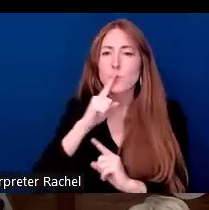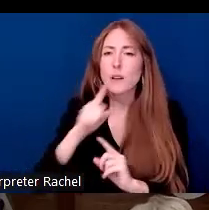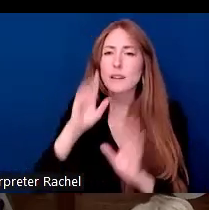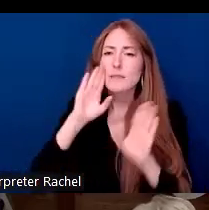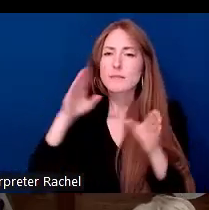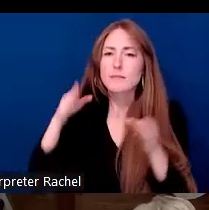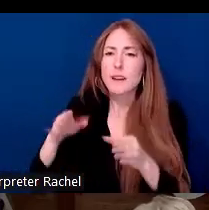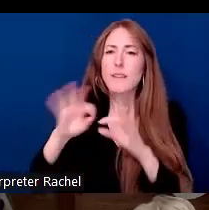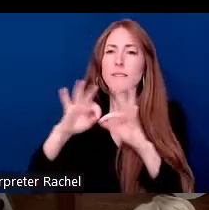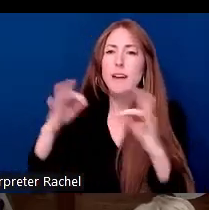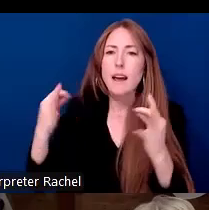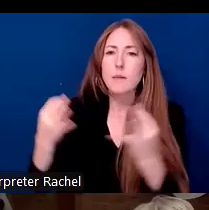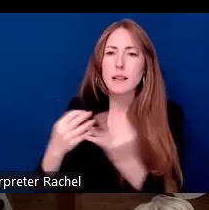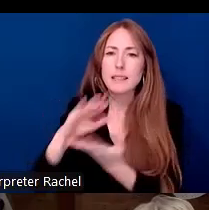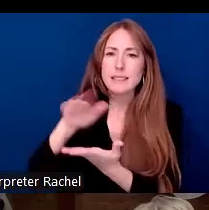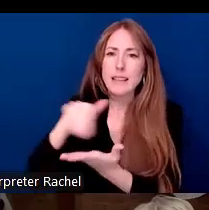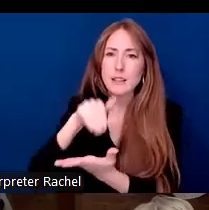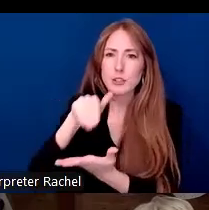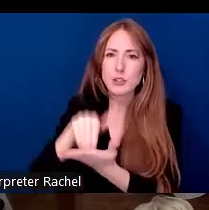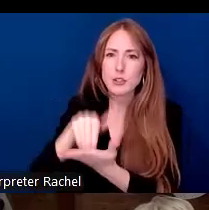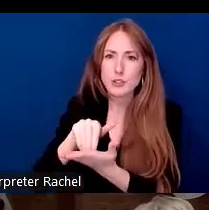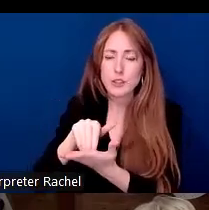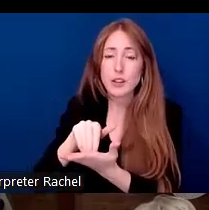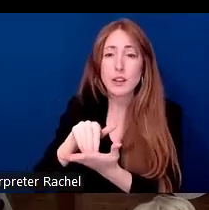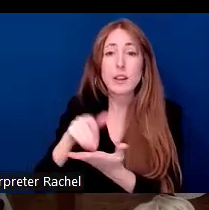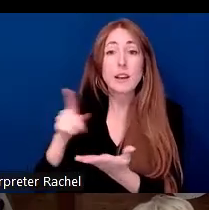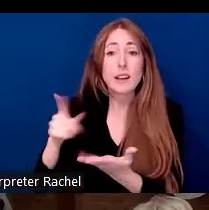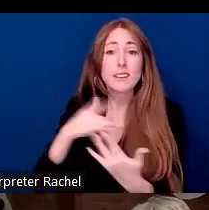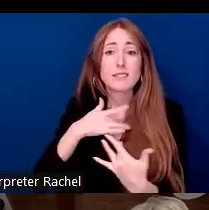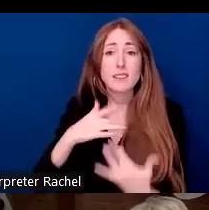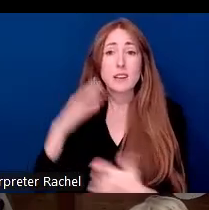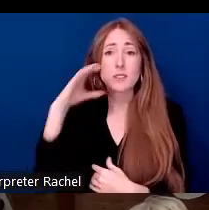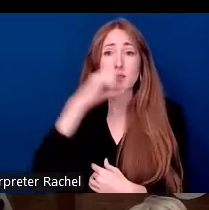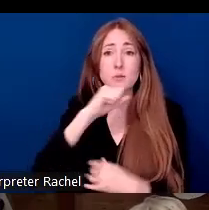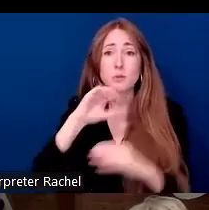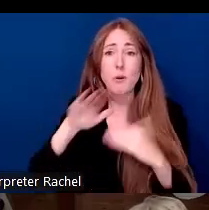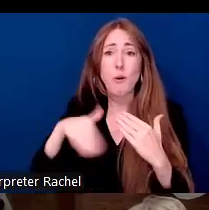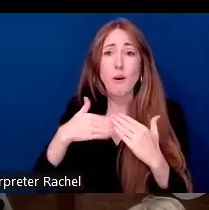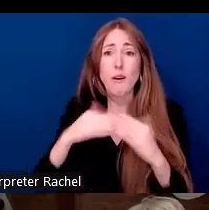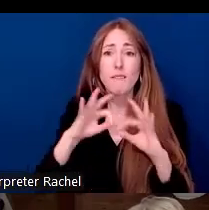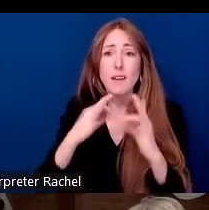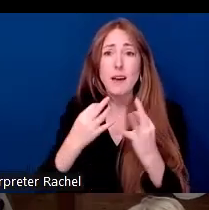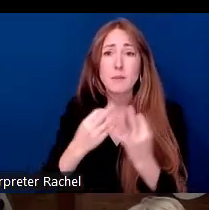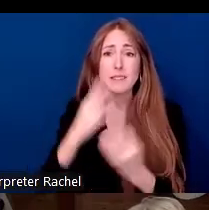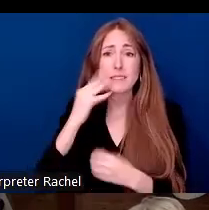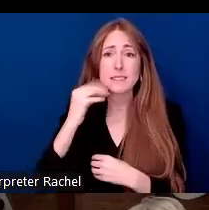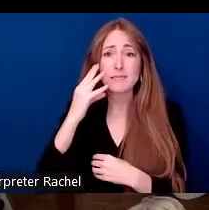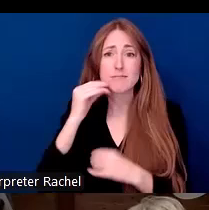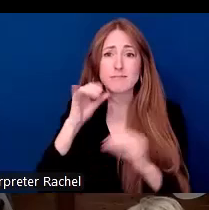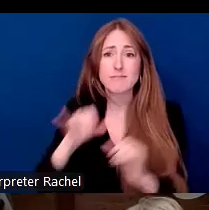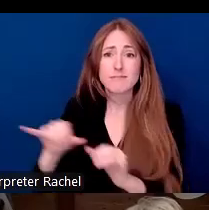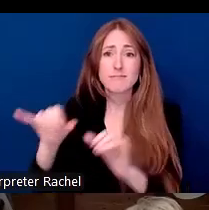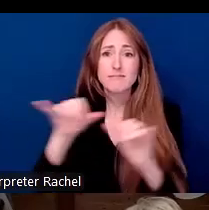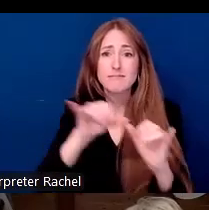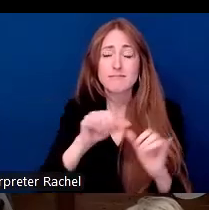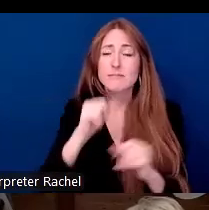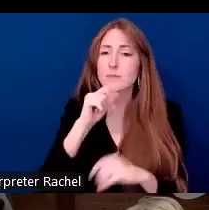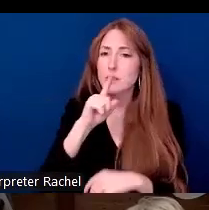experience choices evenly. As these findings show, choice in service access is an illusion that rests